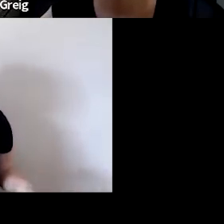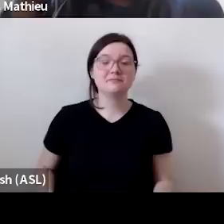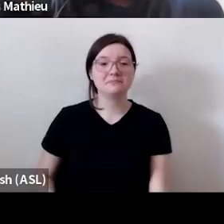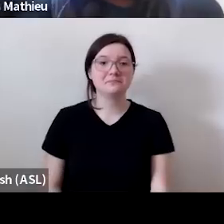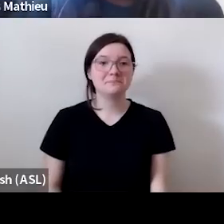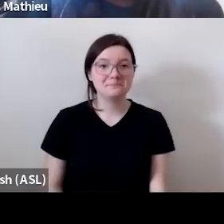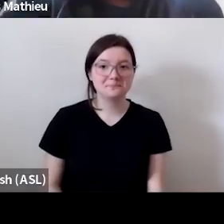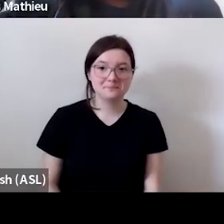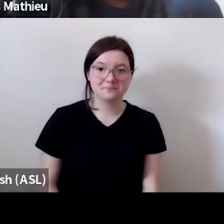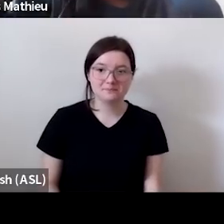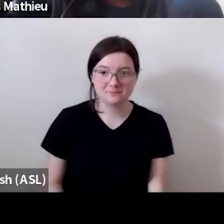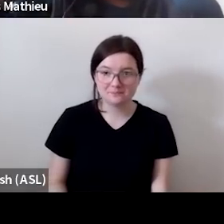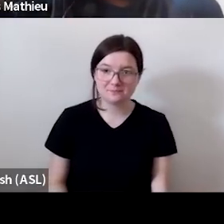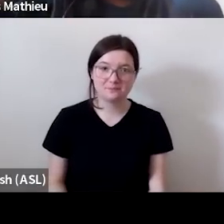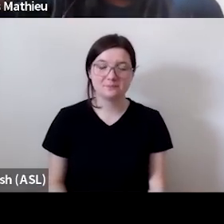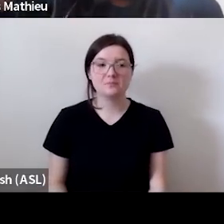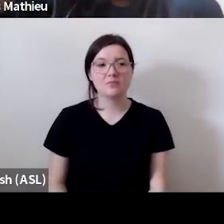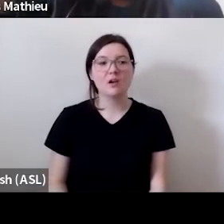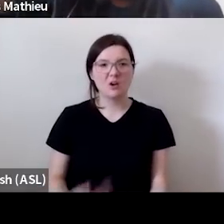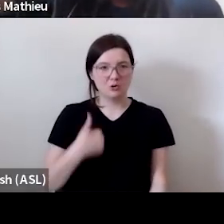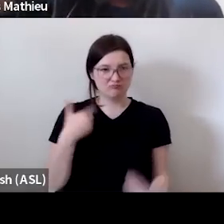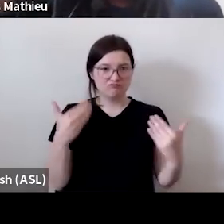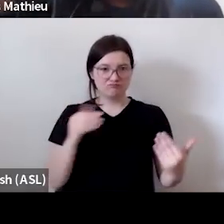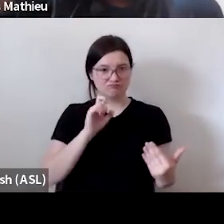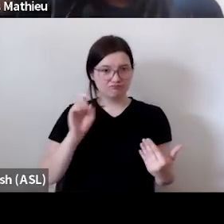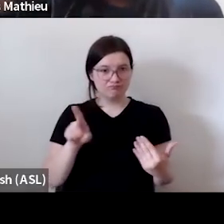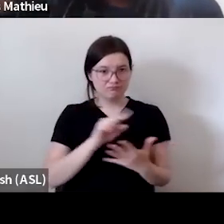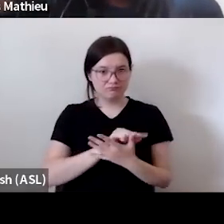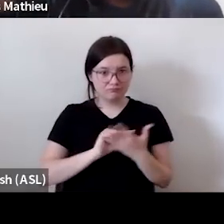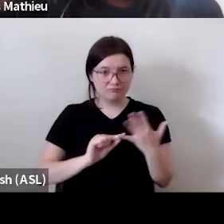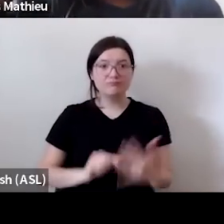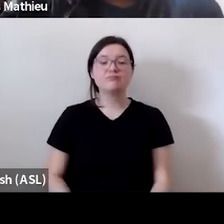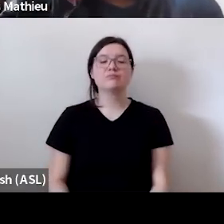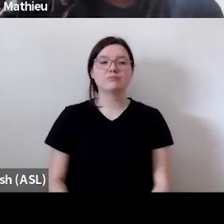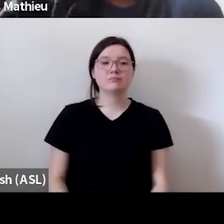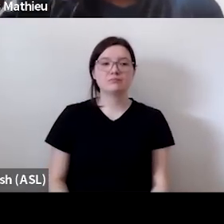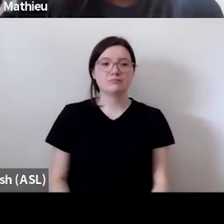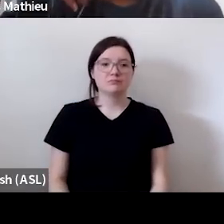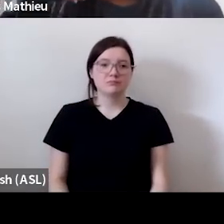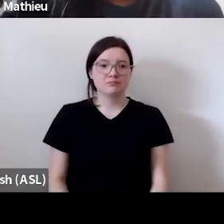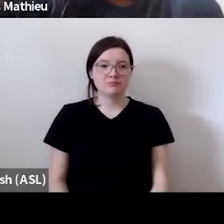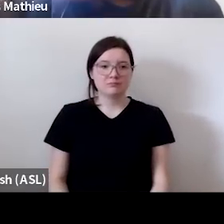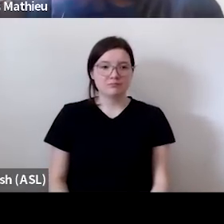Okay, so lemme pose a few questions I've found that some of the audience have sent ahead of time